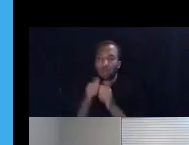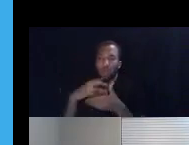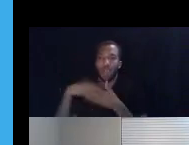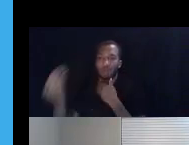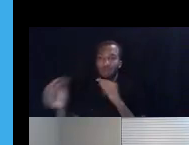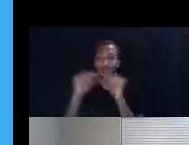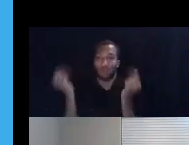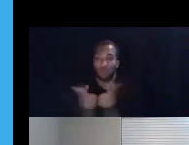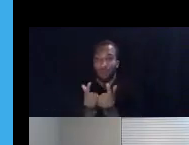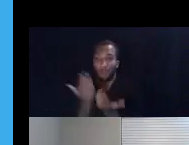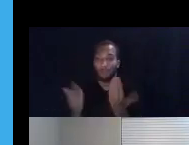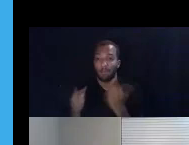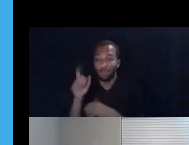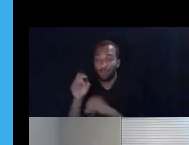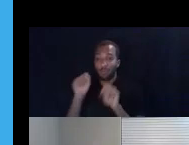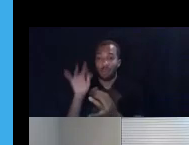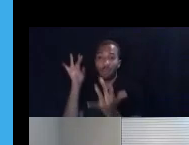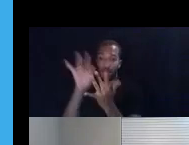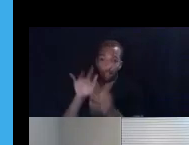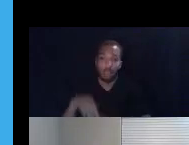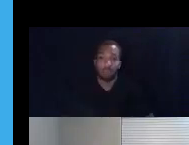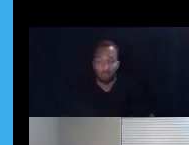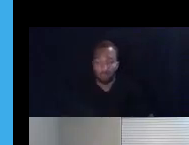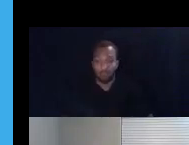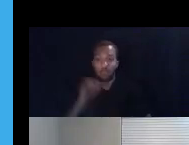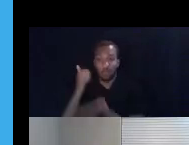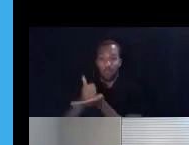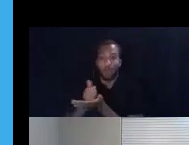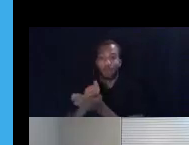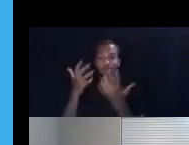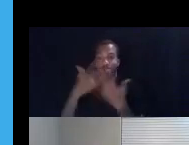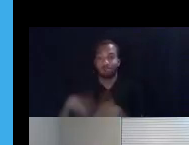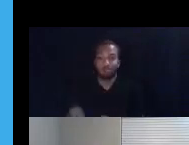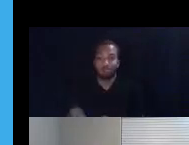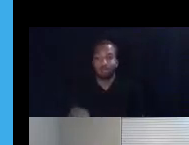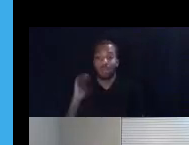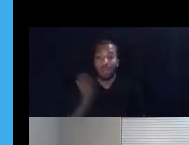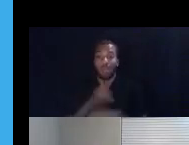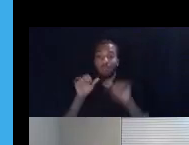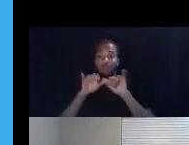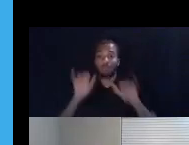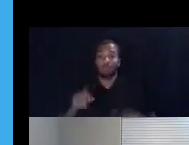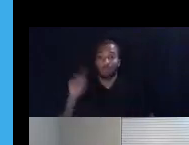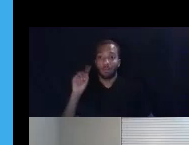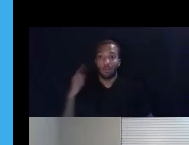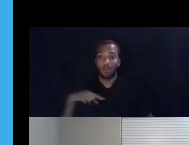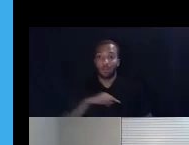that you might be able to reach out to because the systems to which we work with right now don't support that need.